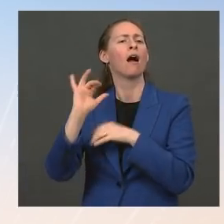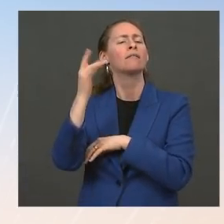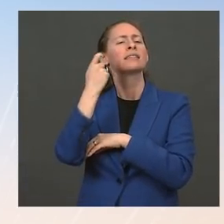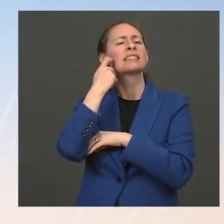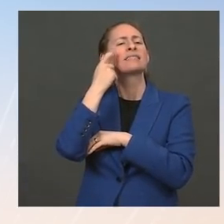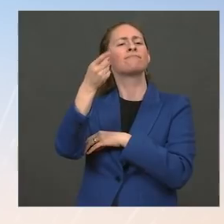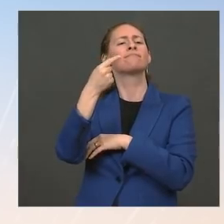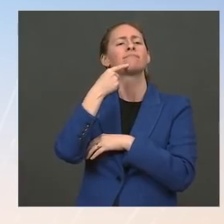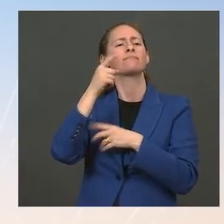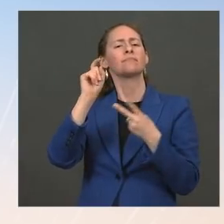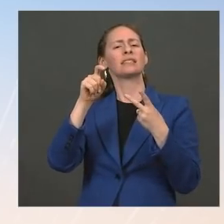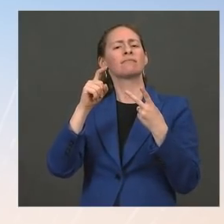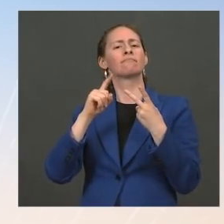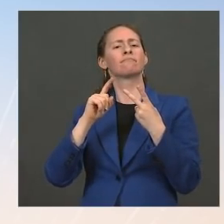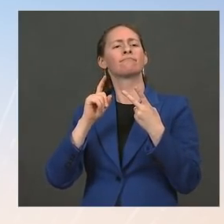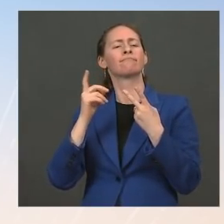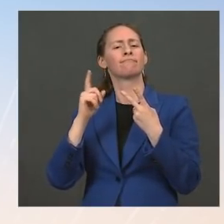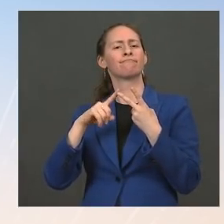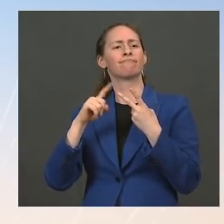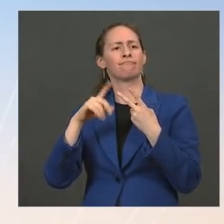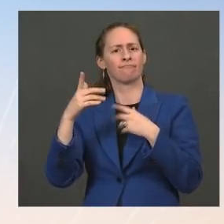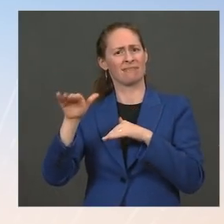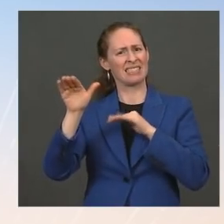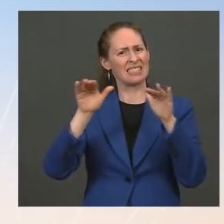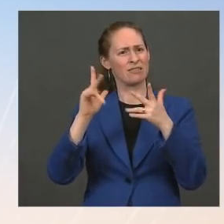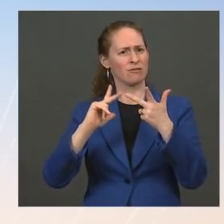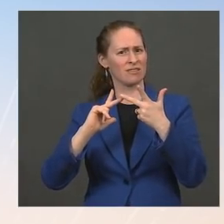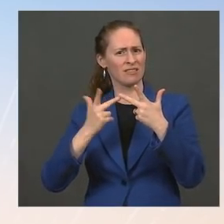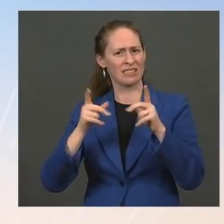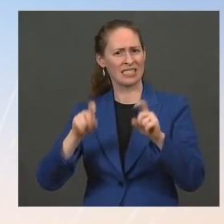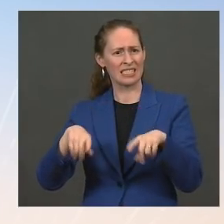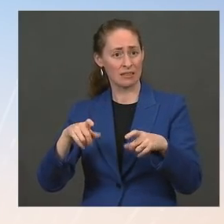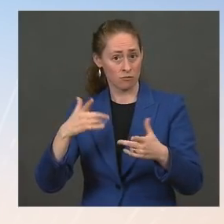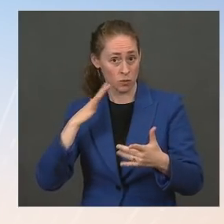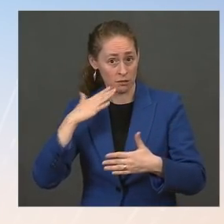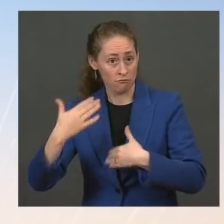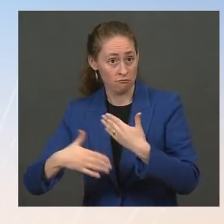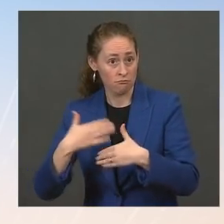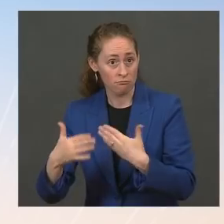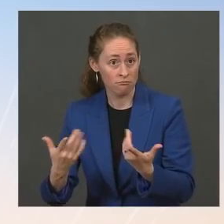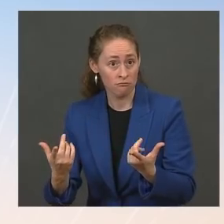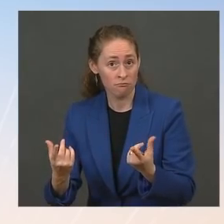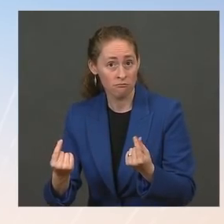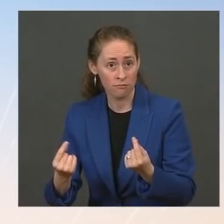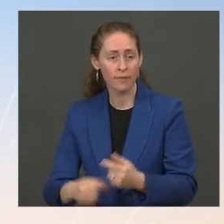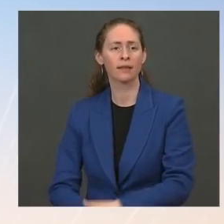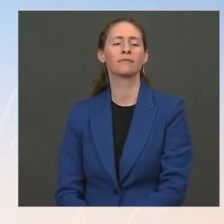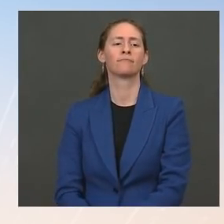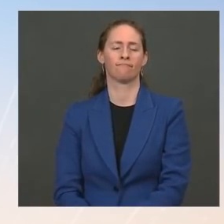Ms. Psaki: Sure. Let me start with the timeline, because I think this is an important piece for the American people to understand what the process is